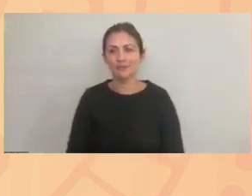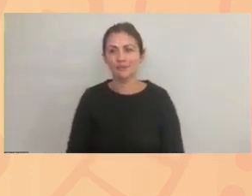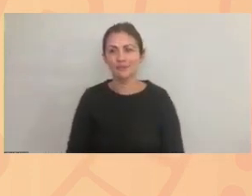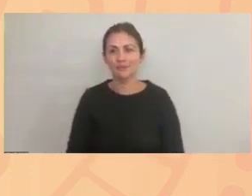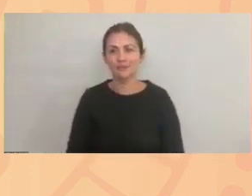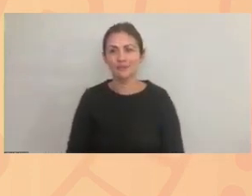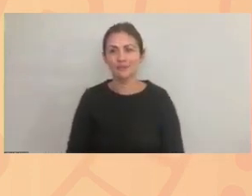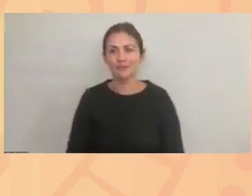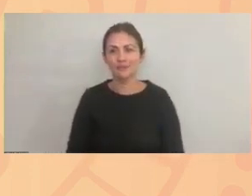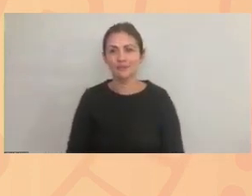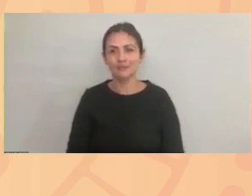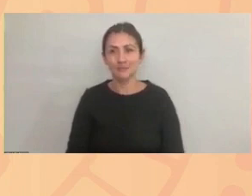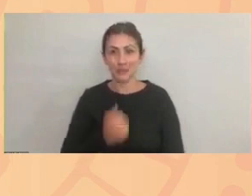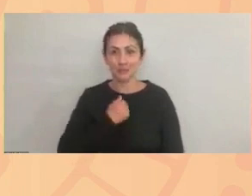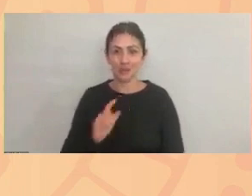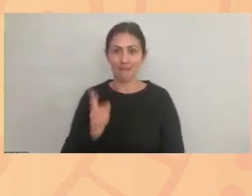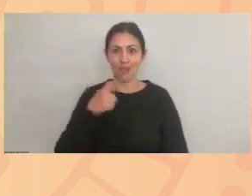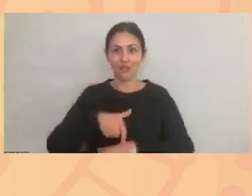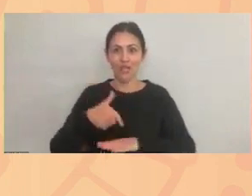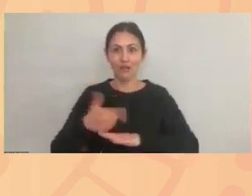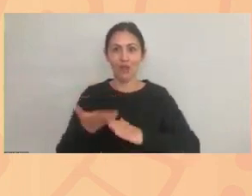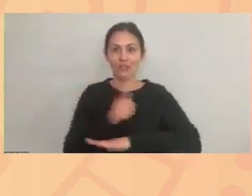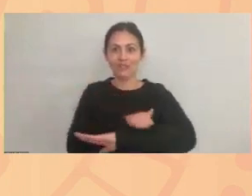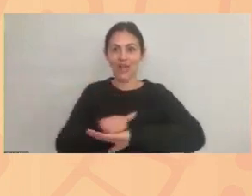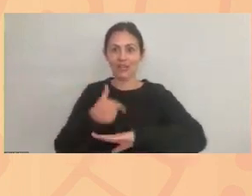This is my first time up on stage as well, so a bit nervous,